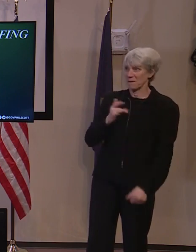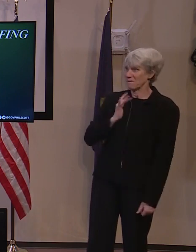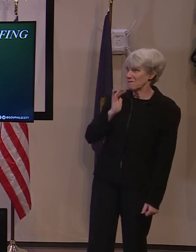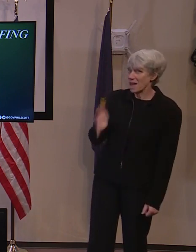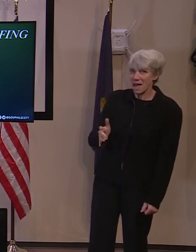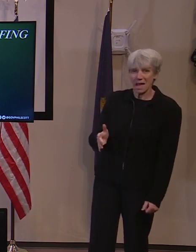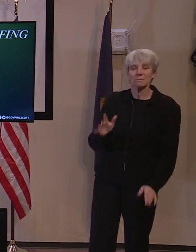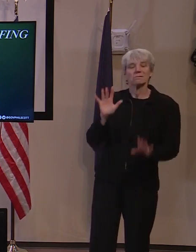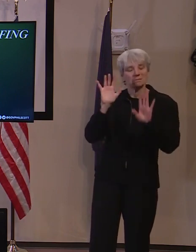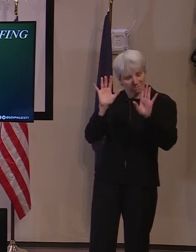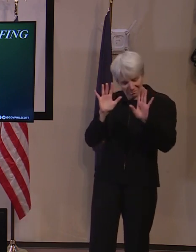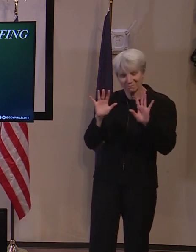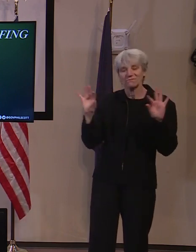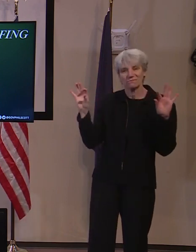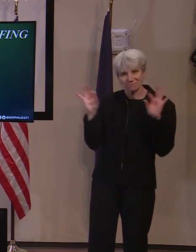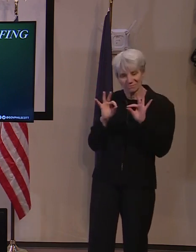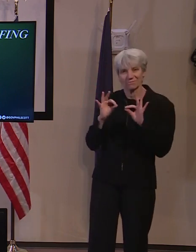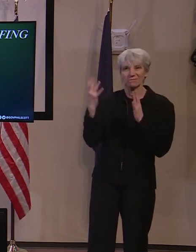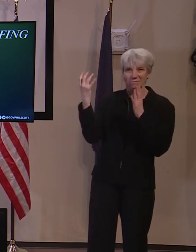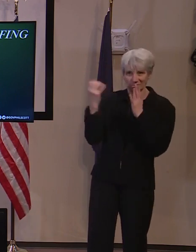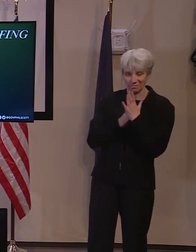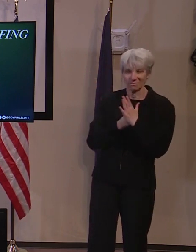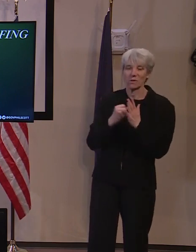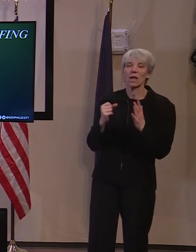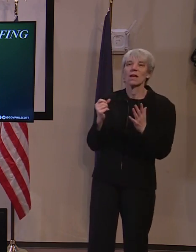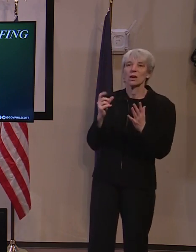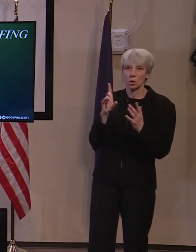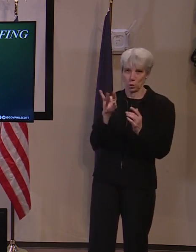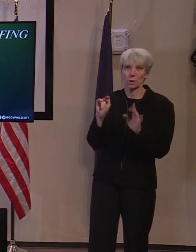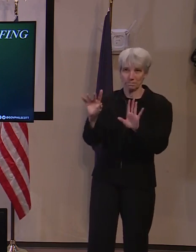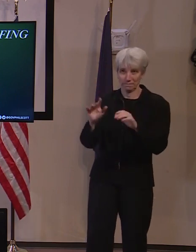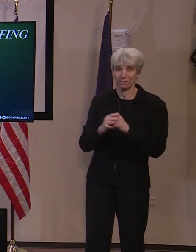okay. As you've heard, we are continuing to transition testing